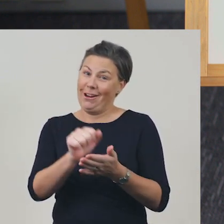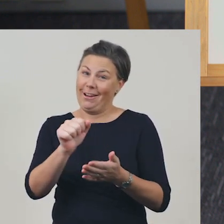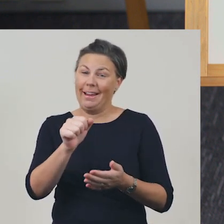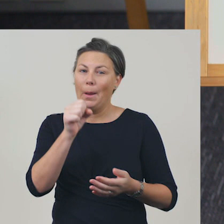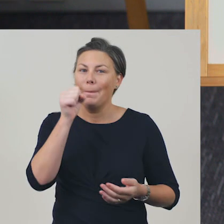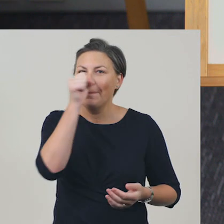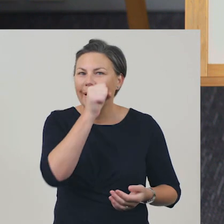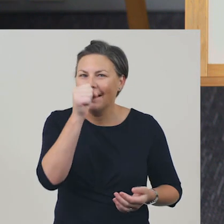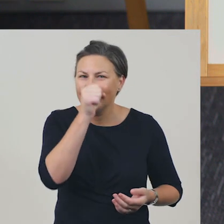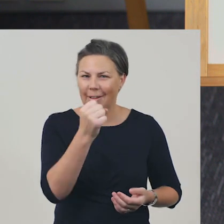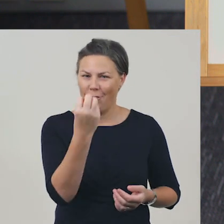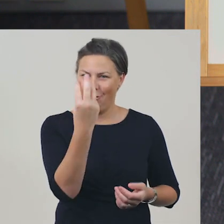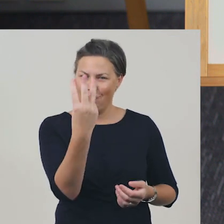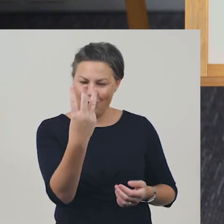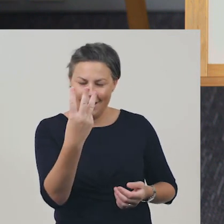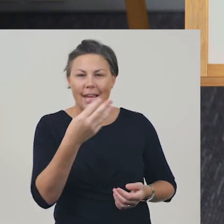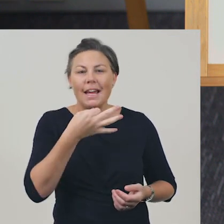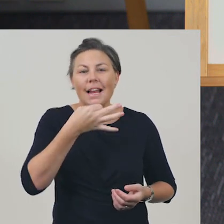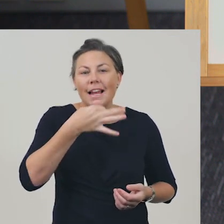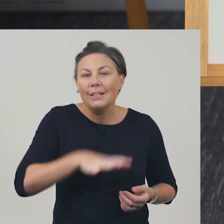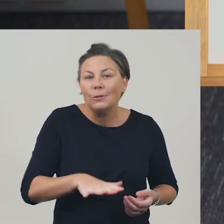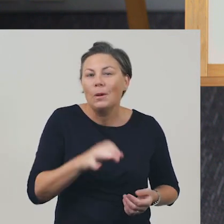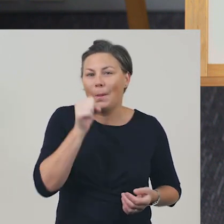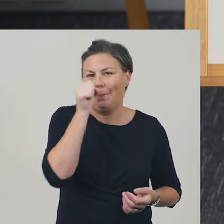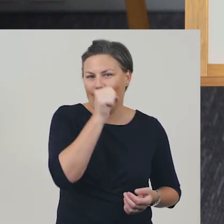The title gives it away. No tricks there.